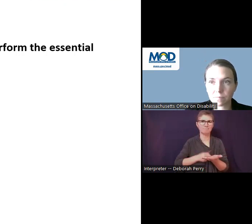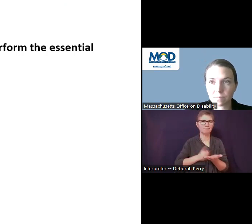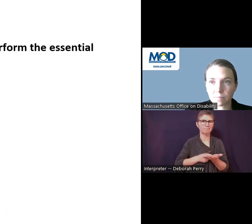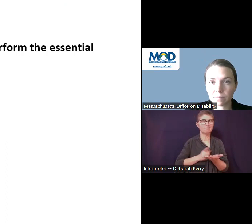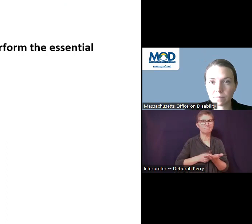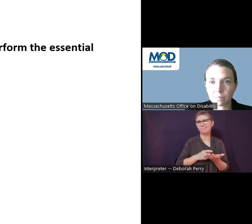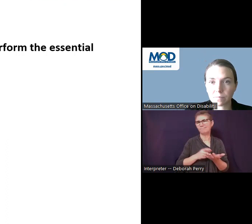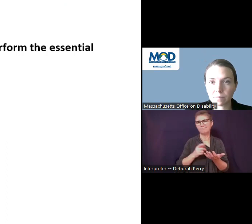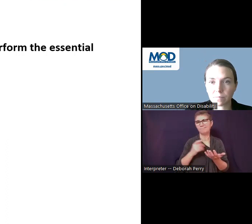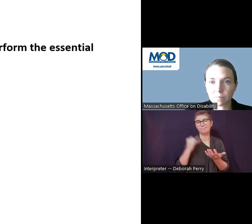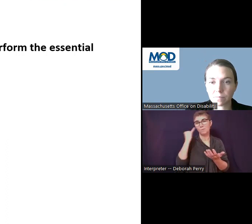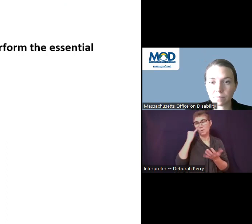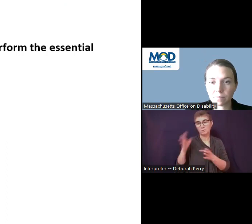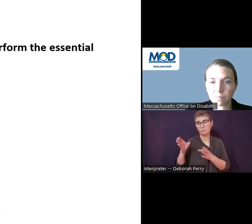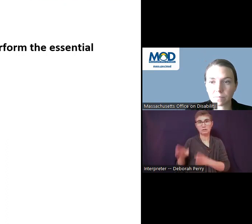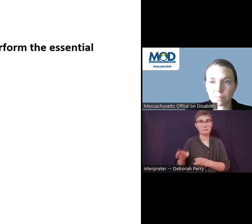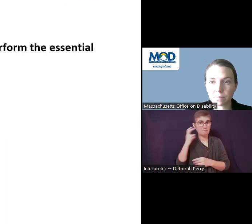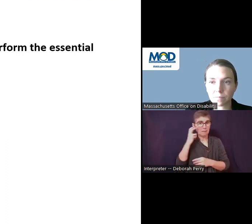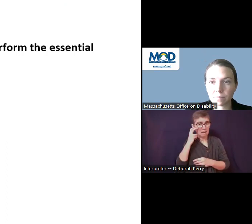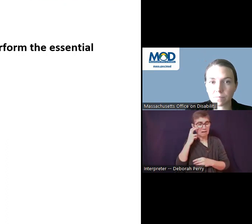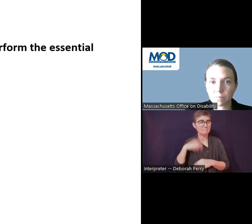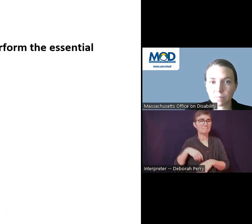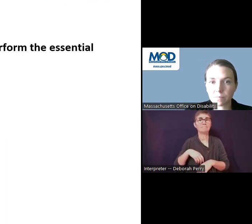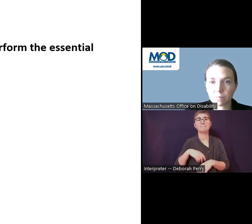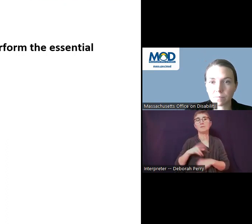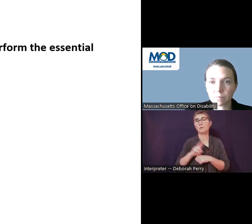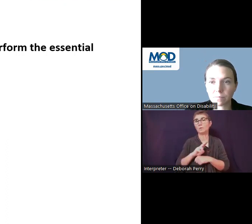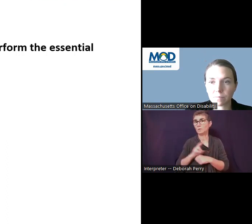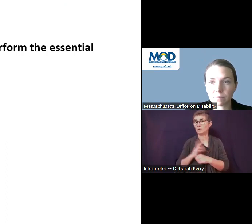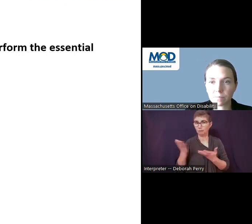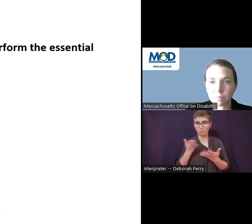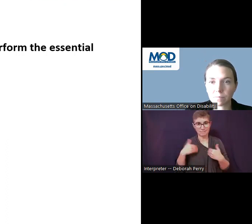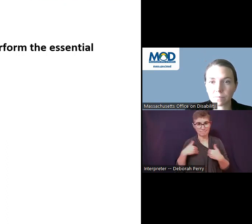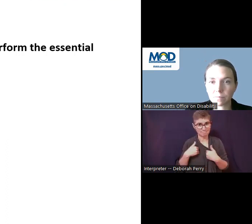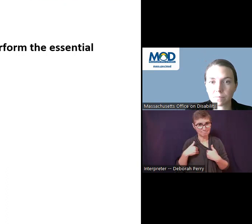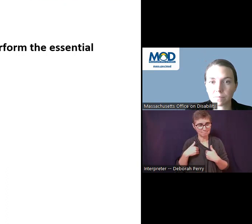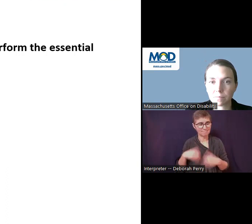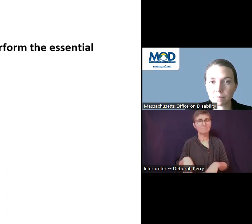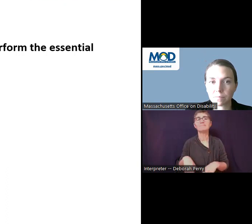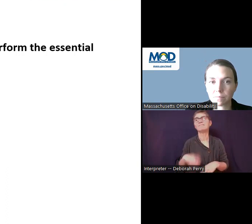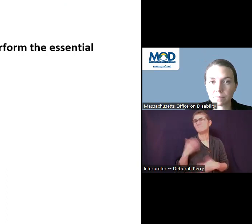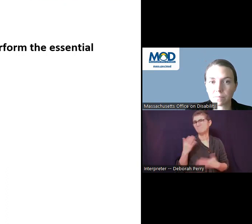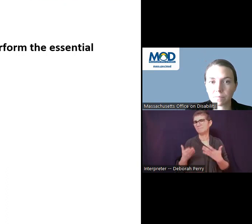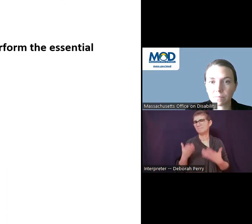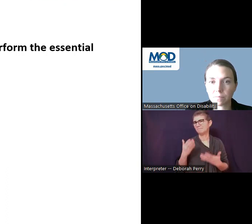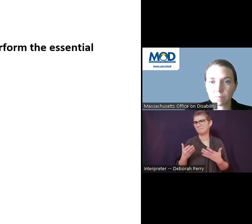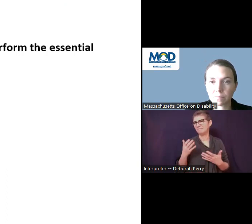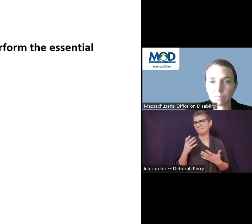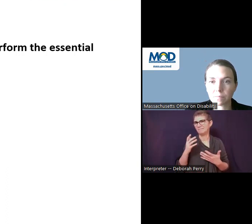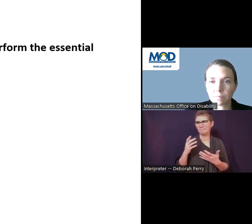individual is blind and they use a service animal it might come up in conversation that they can